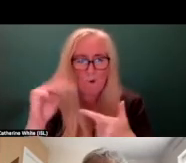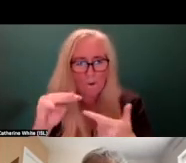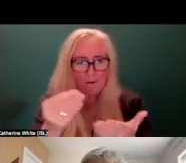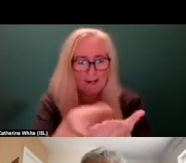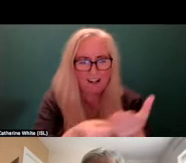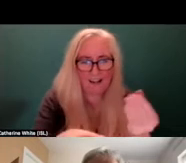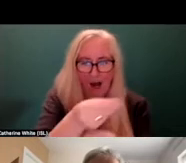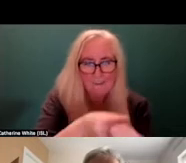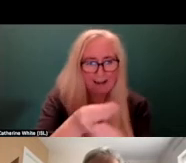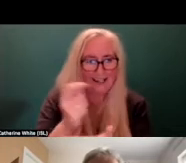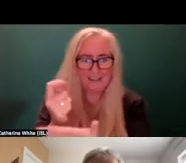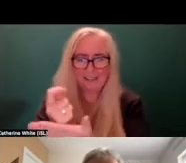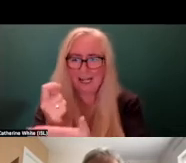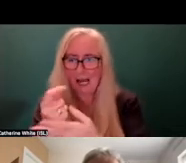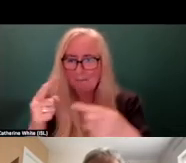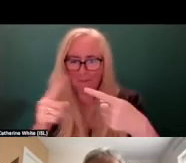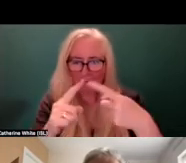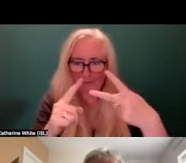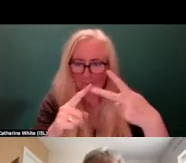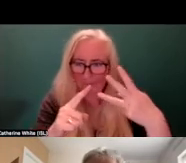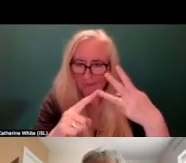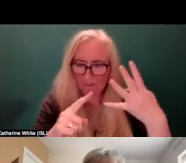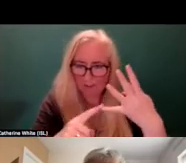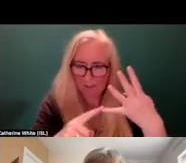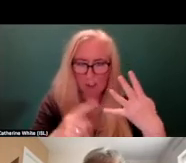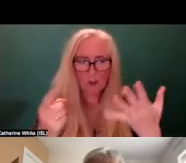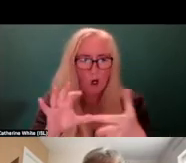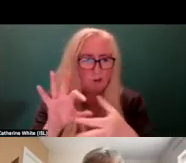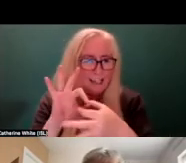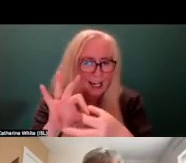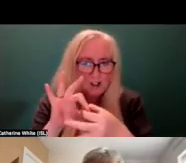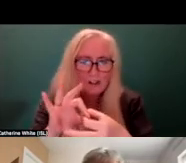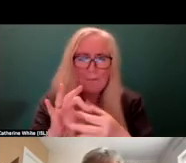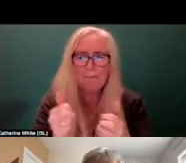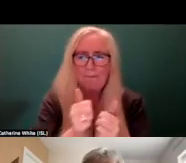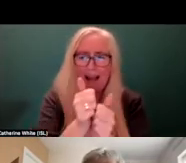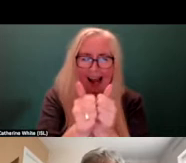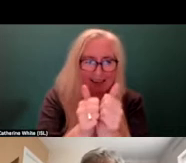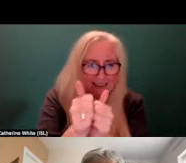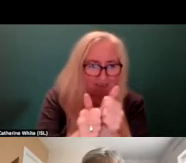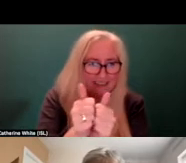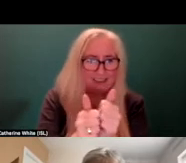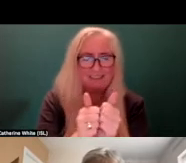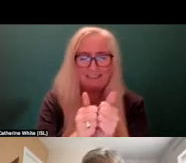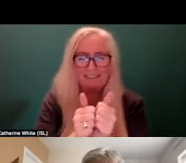form, economy, and also time. So issues around our relationships and activities.